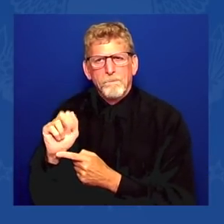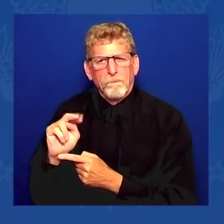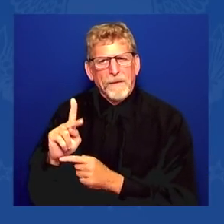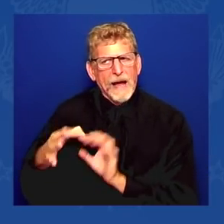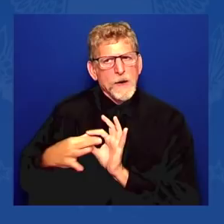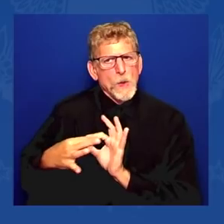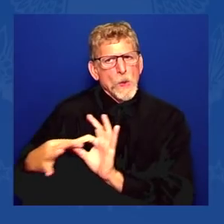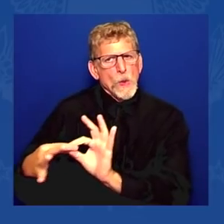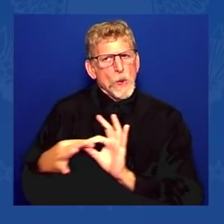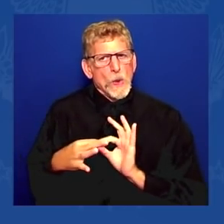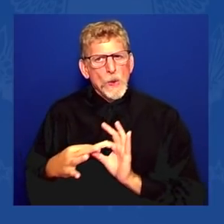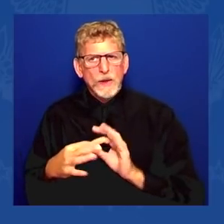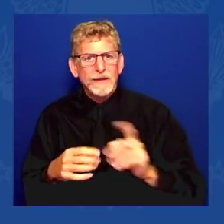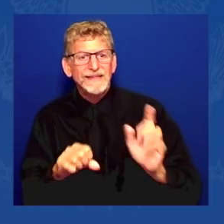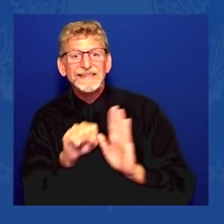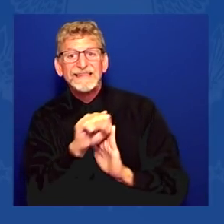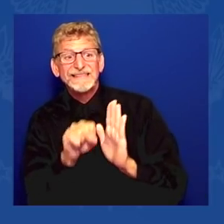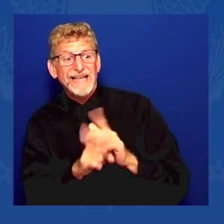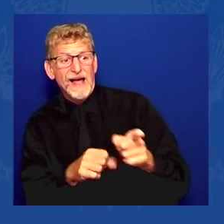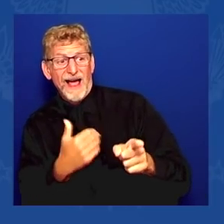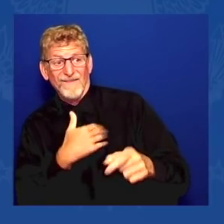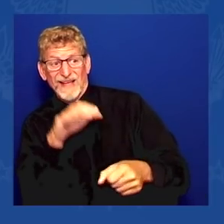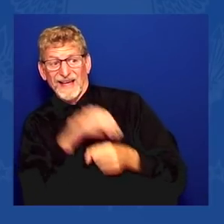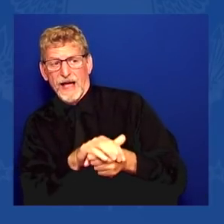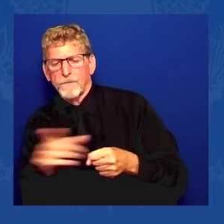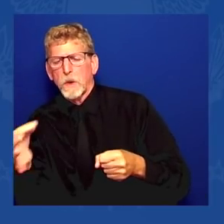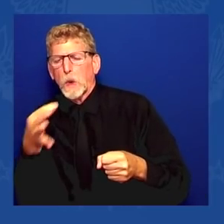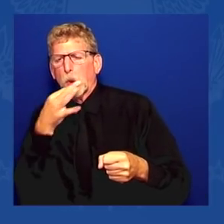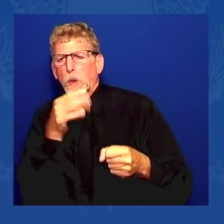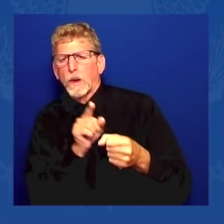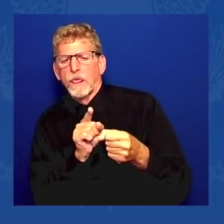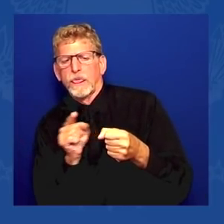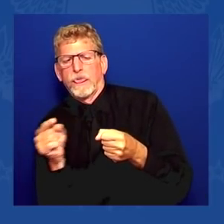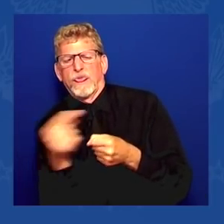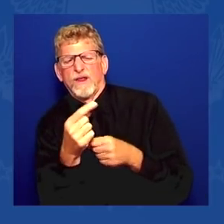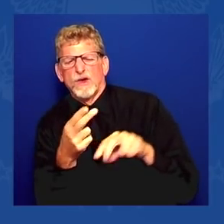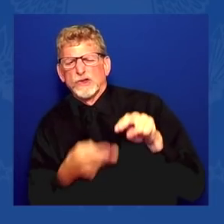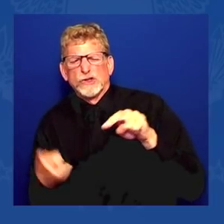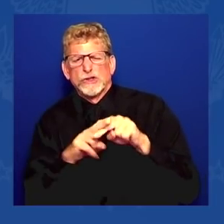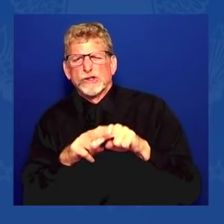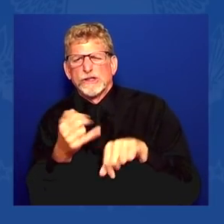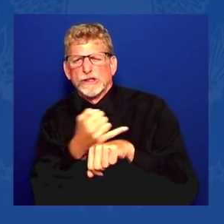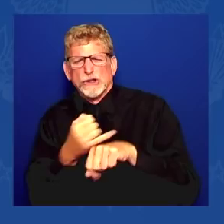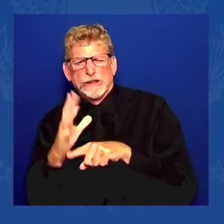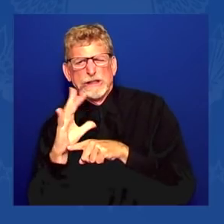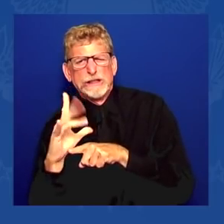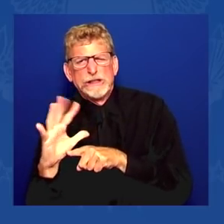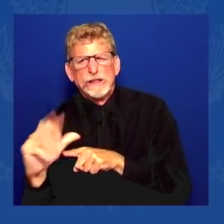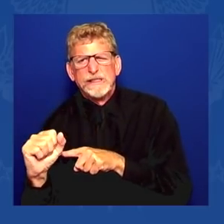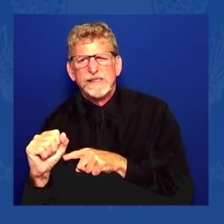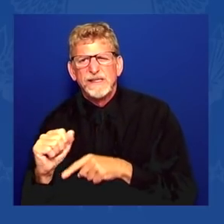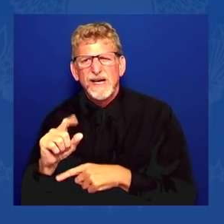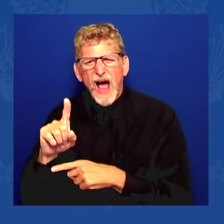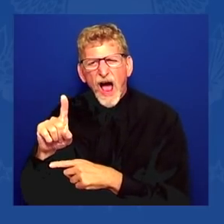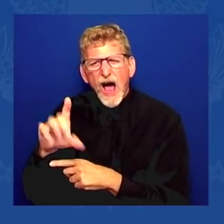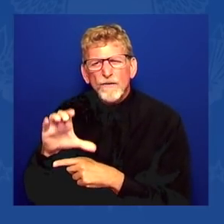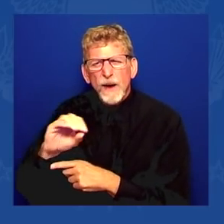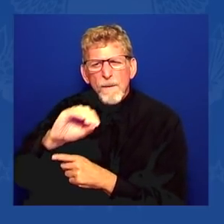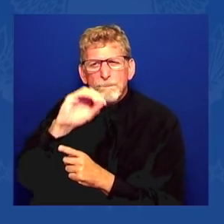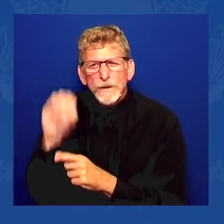And I'm -- you all have pointed out -- some as high as 100 percent interest, which is astounding. And I must admit to you, I didn't know that.